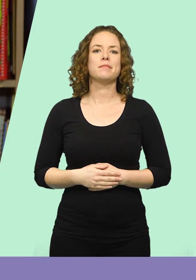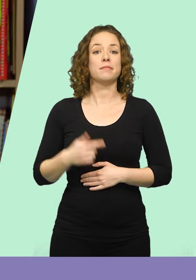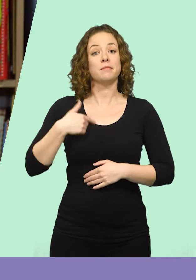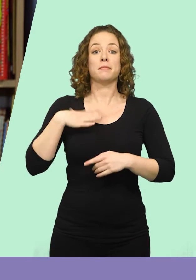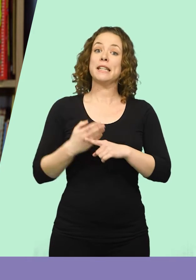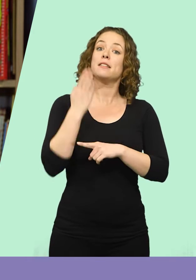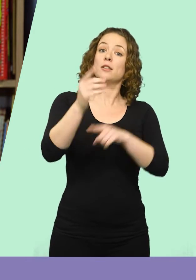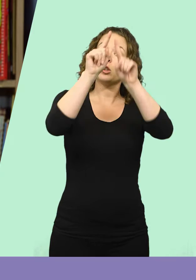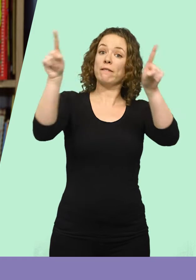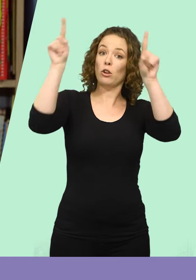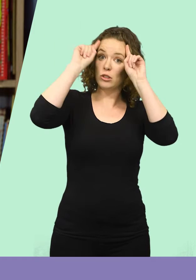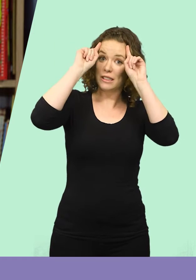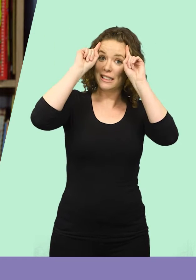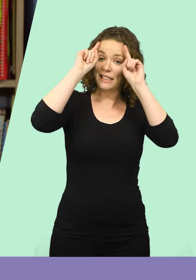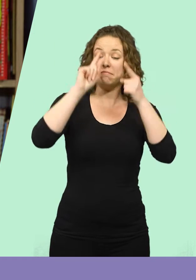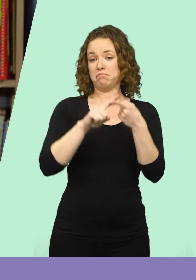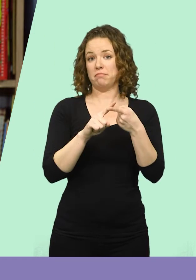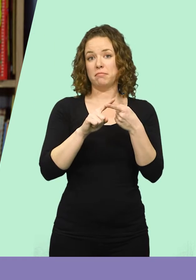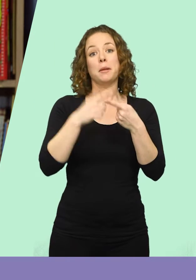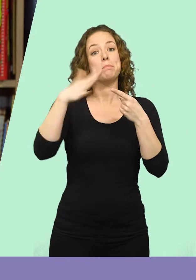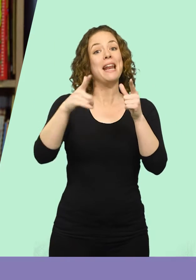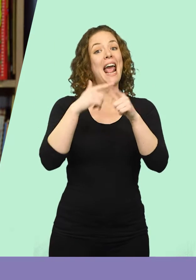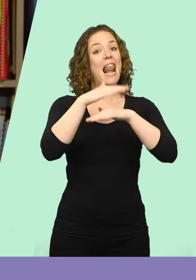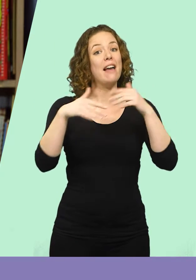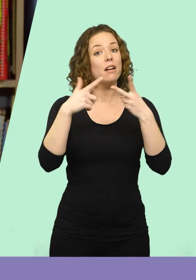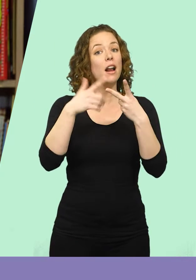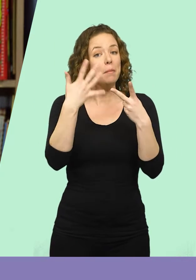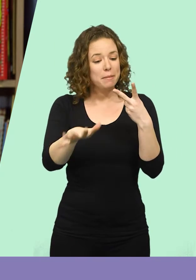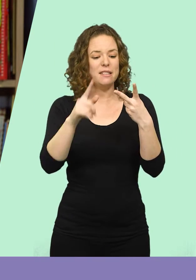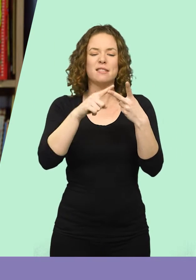and used it quite well. I have been to university and